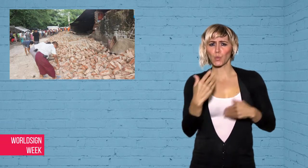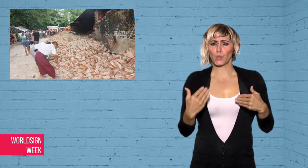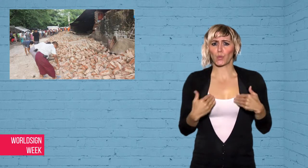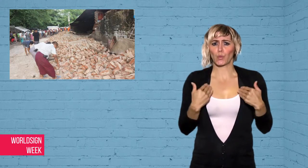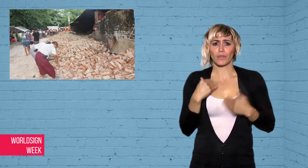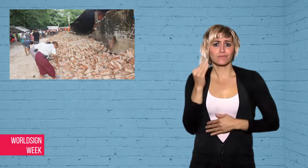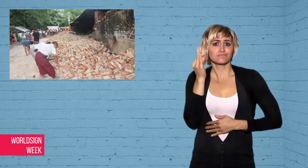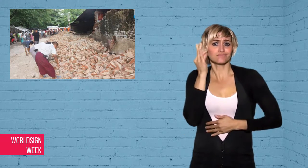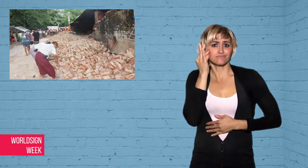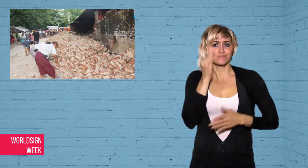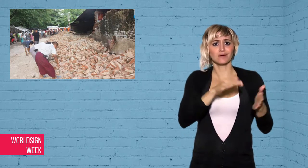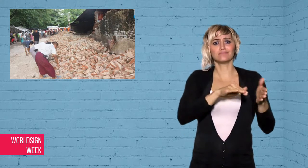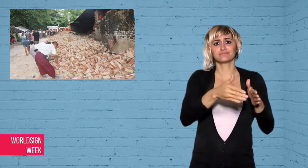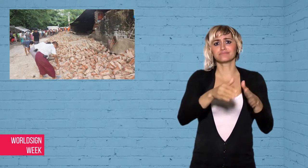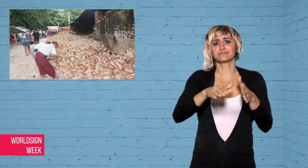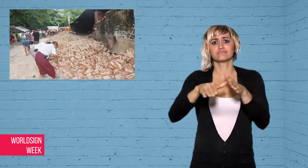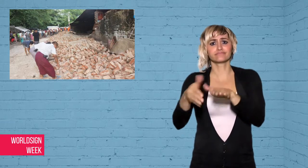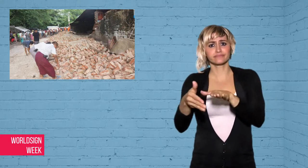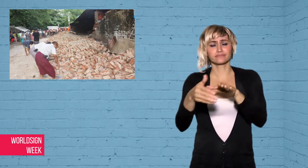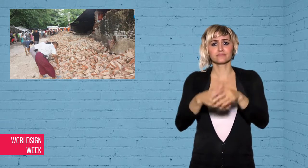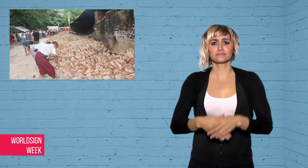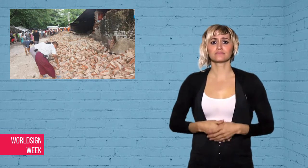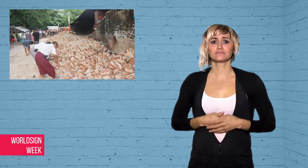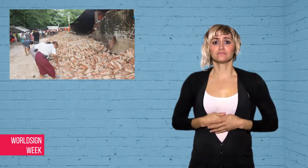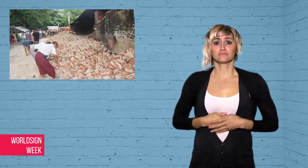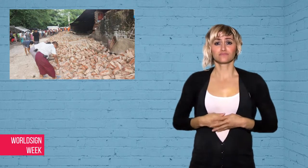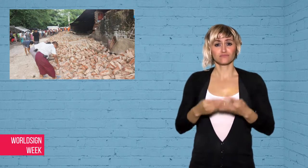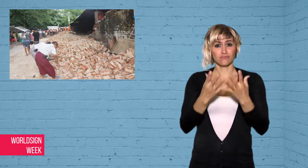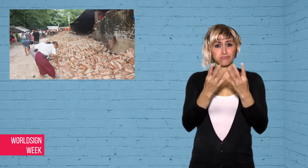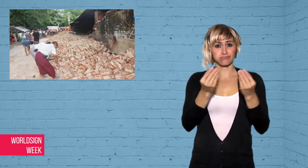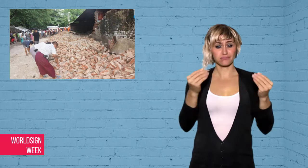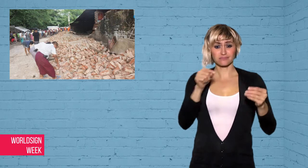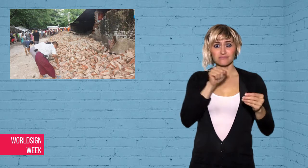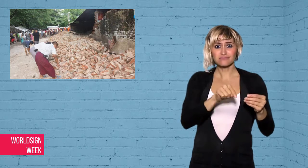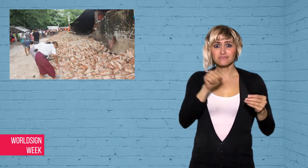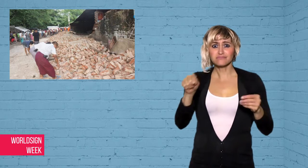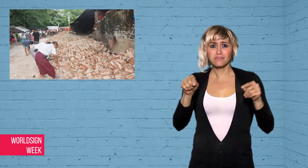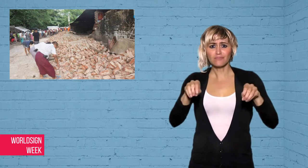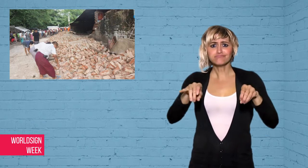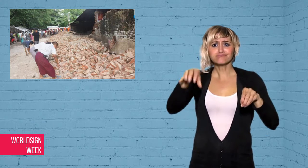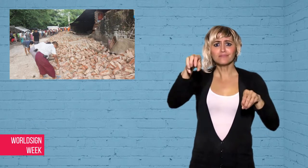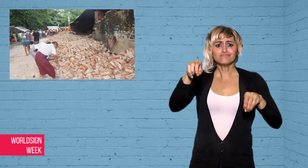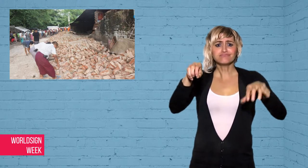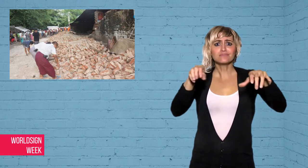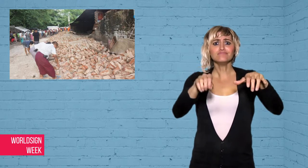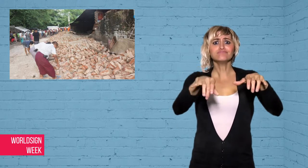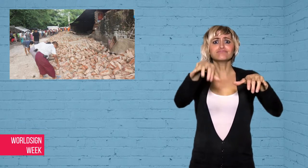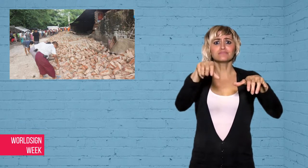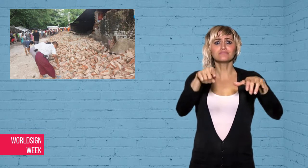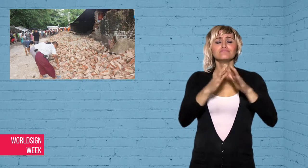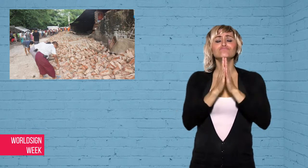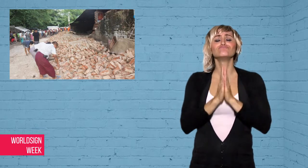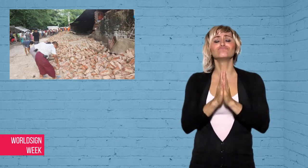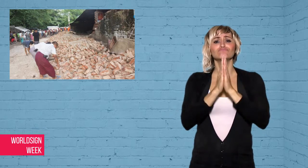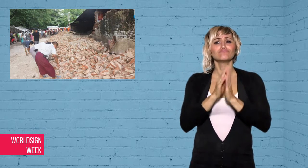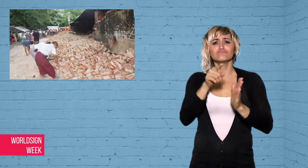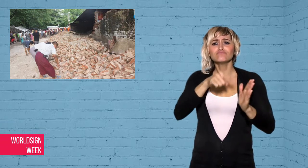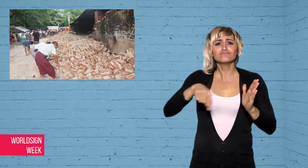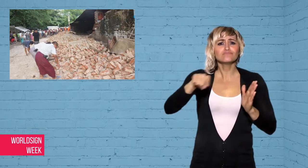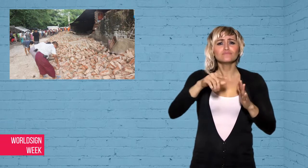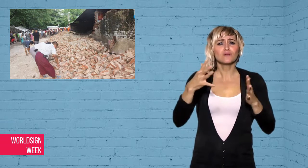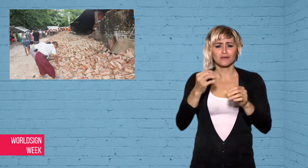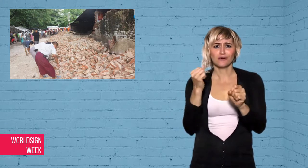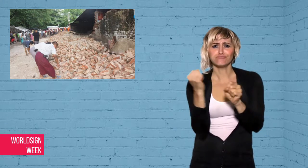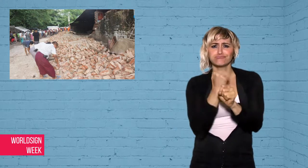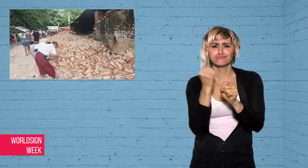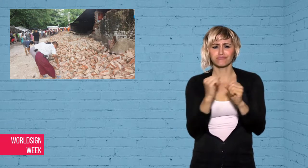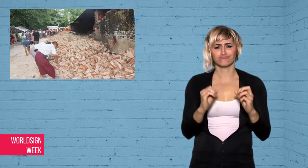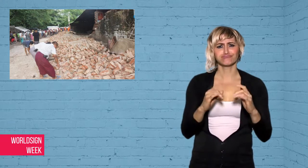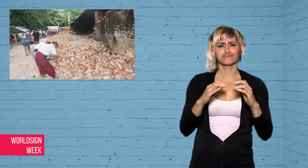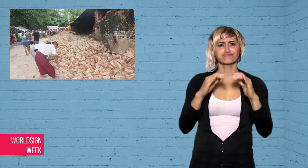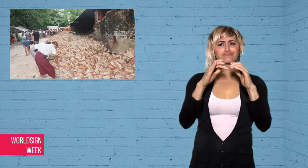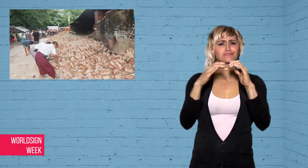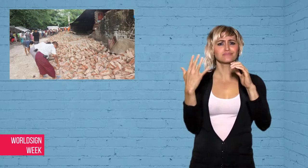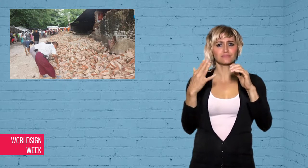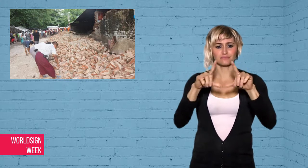Many of the temples were built with bricks